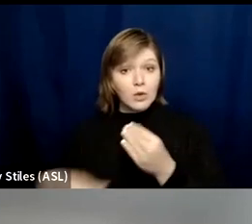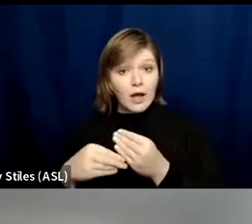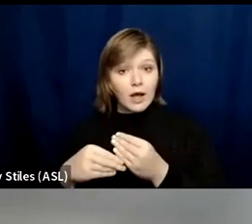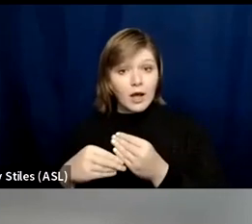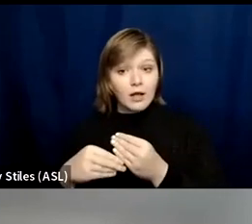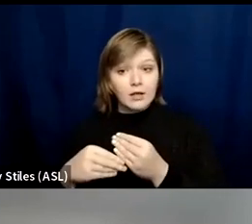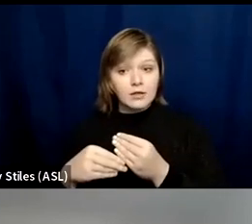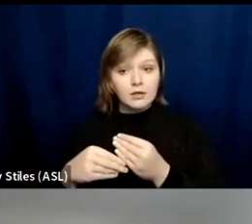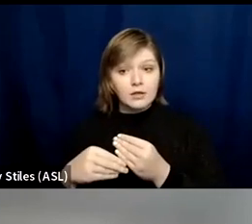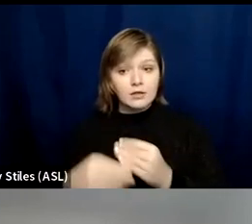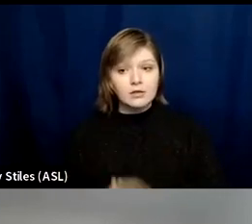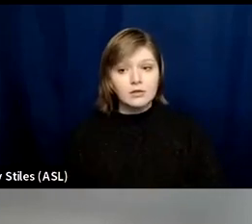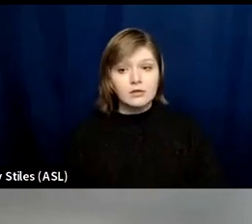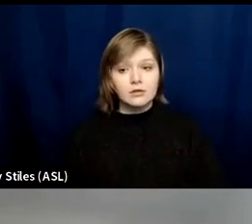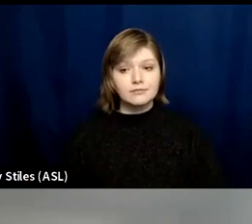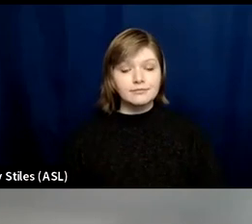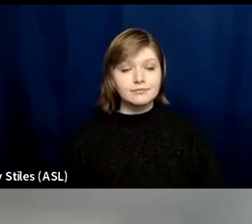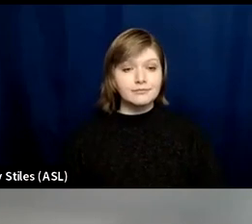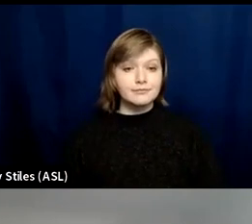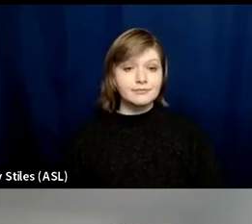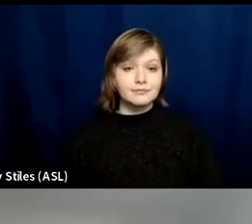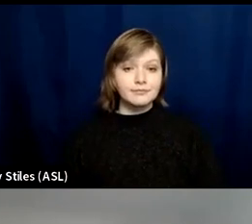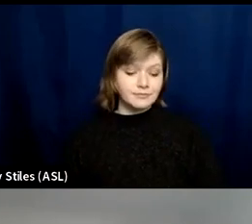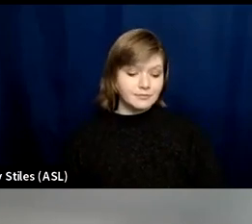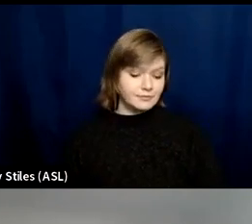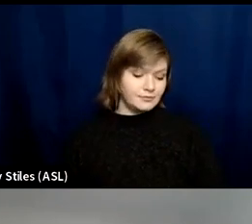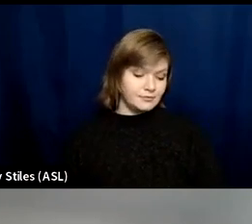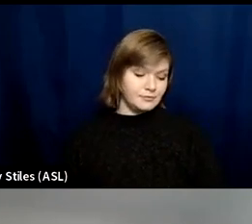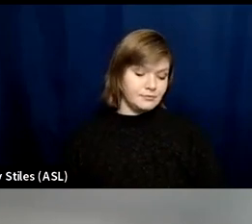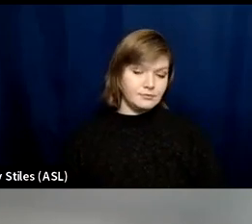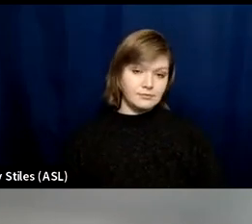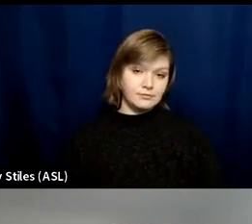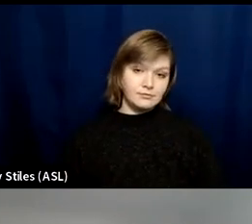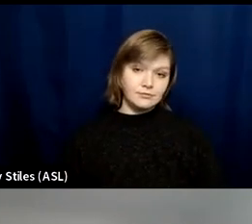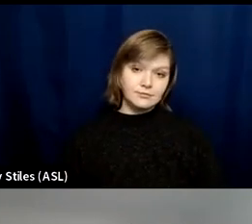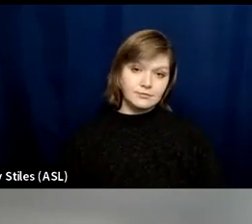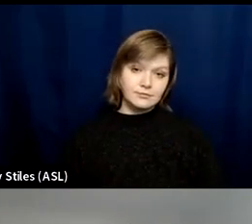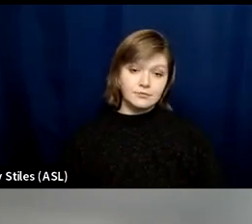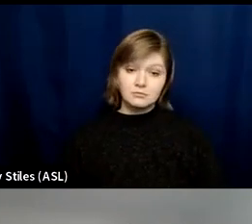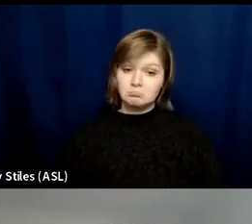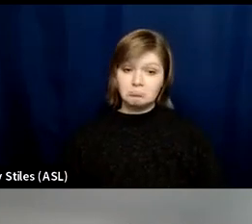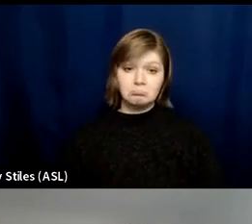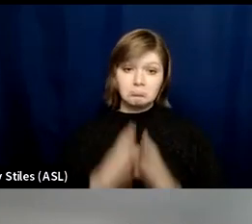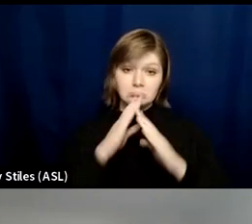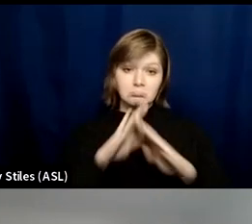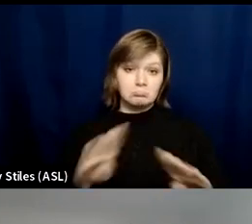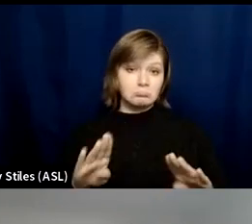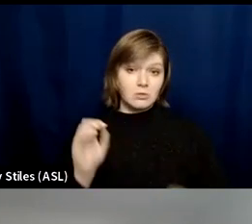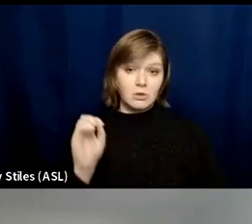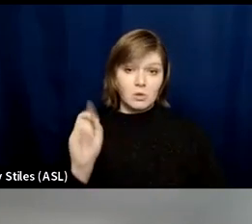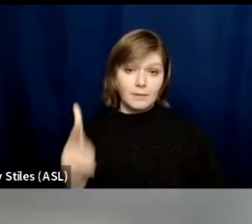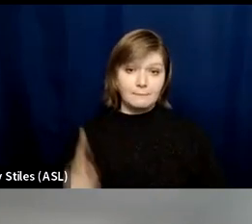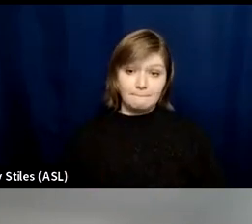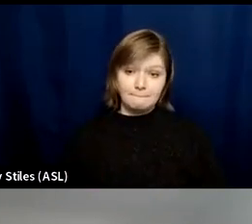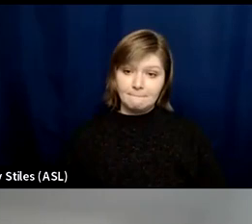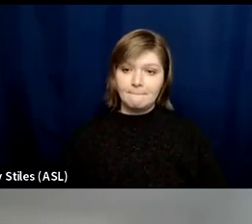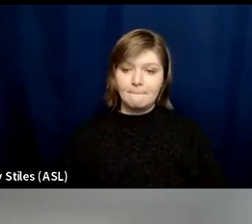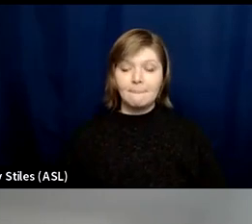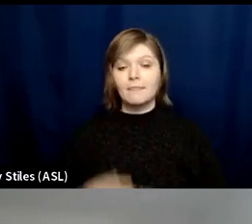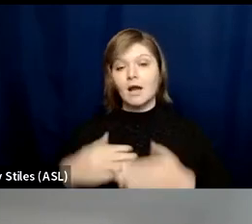the process to help create more ADA units since that is a huge need